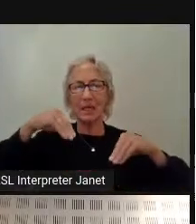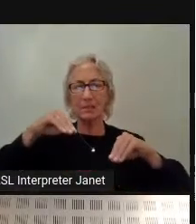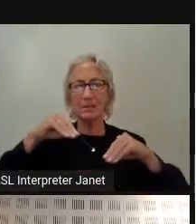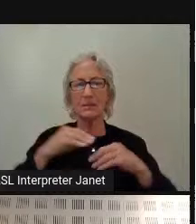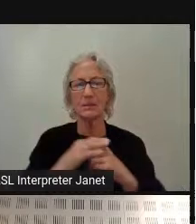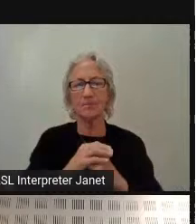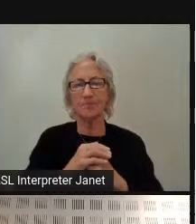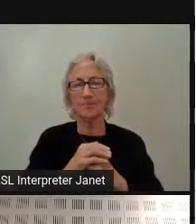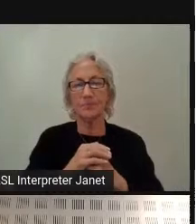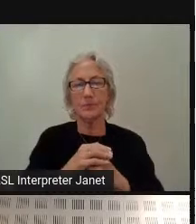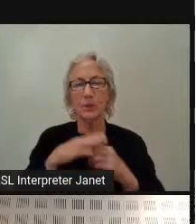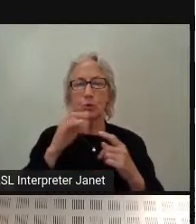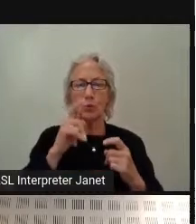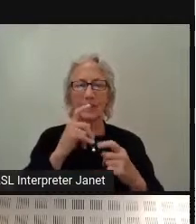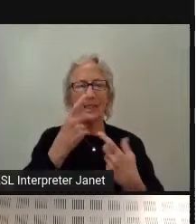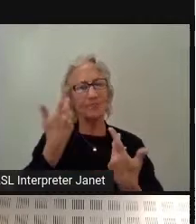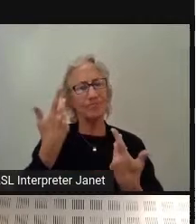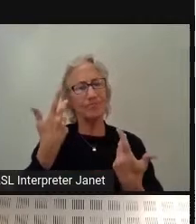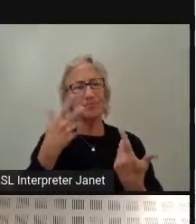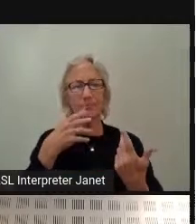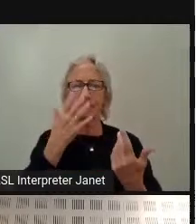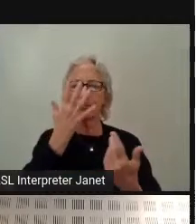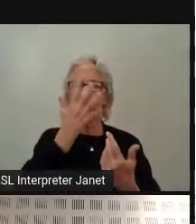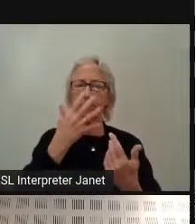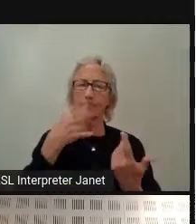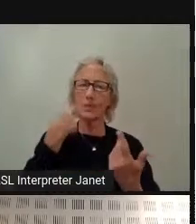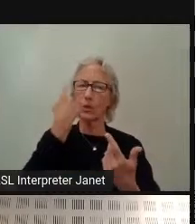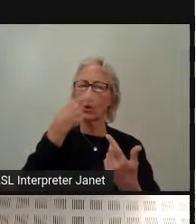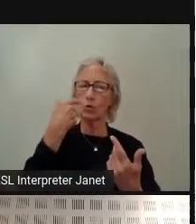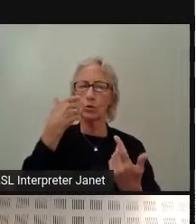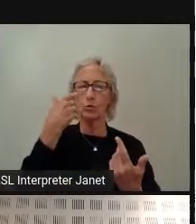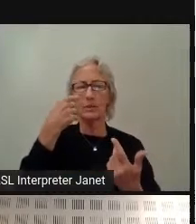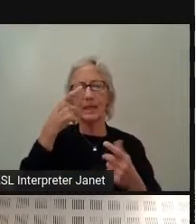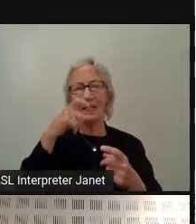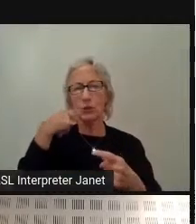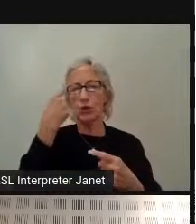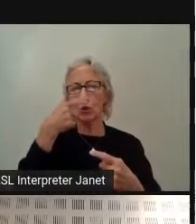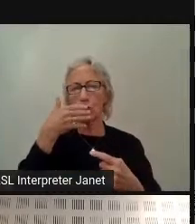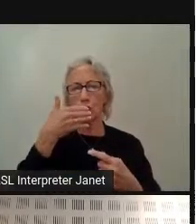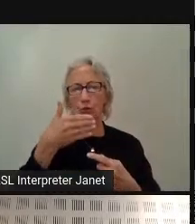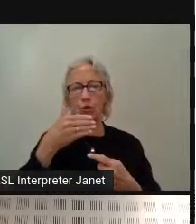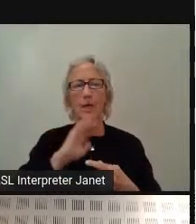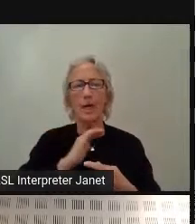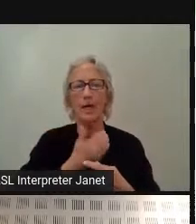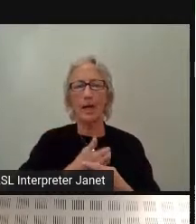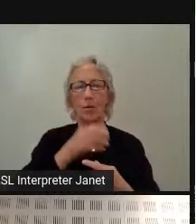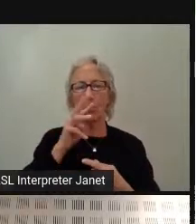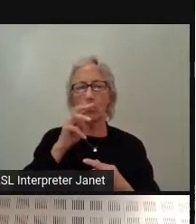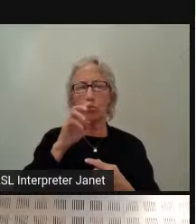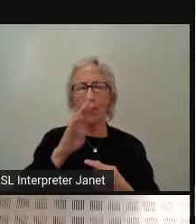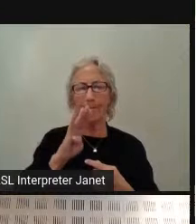aids so they technical part must be perfect. It also is a business that sells and we also need to have a very attractive and visual